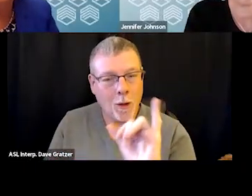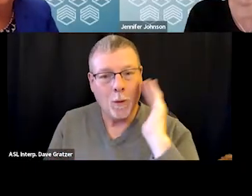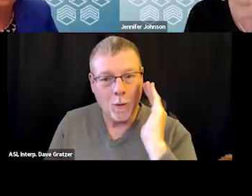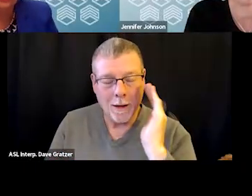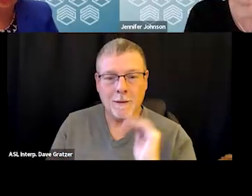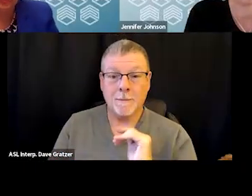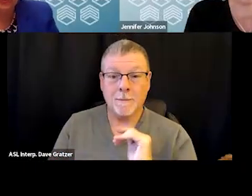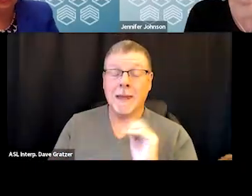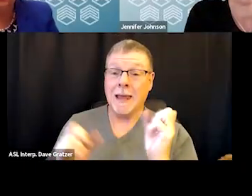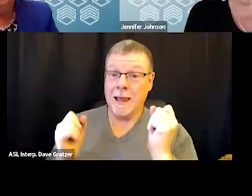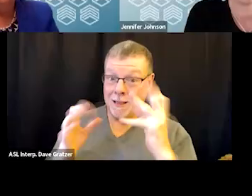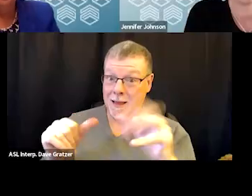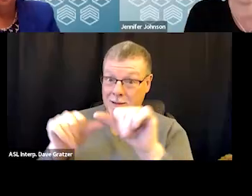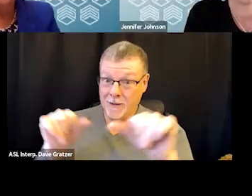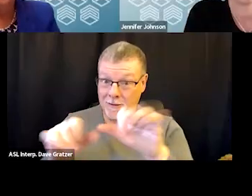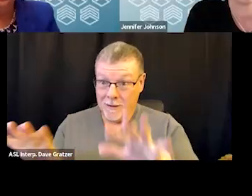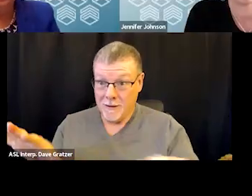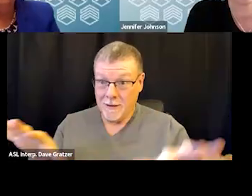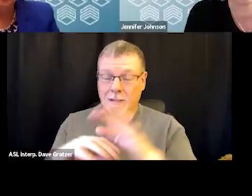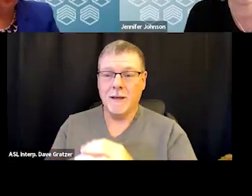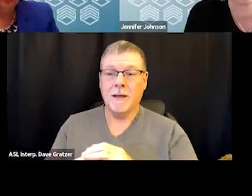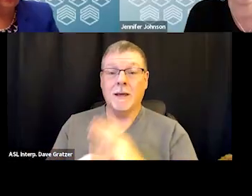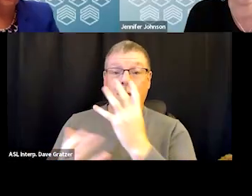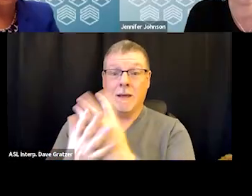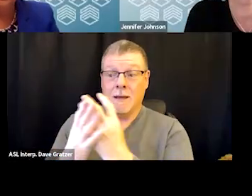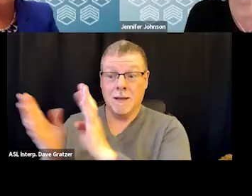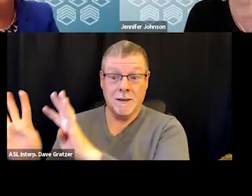a lot of jurisdictions, when the incarcerated come to court, they